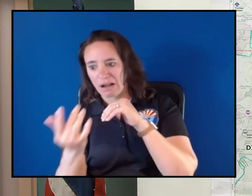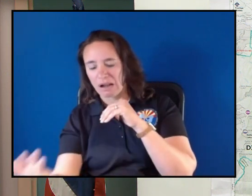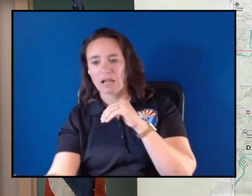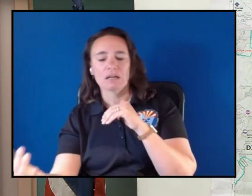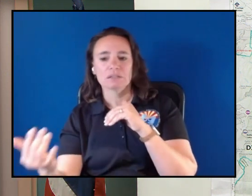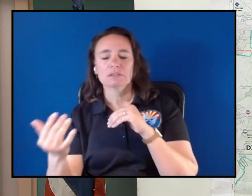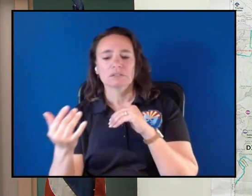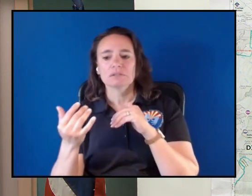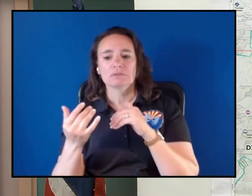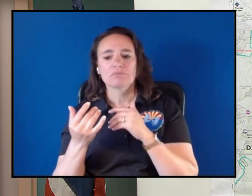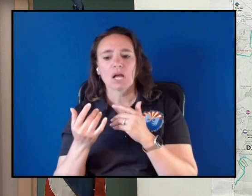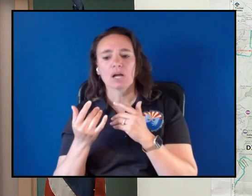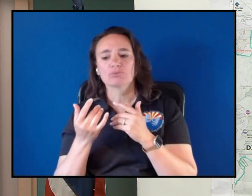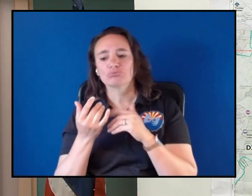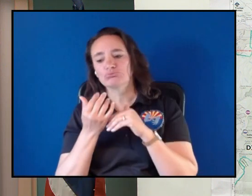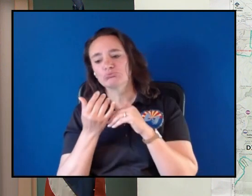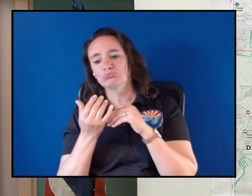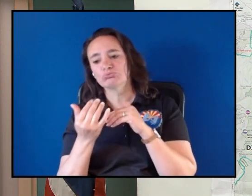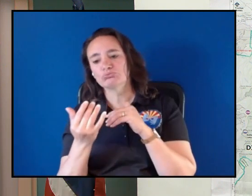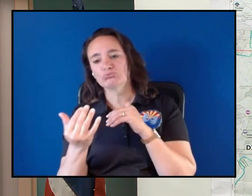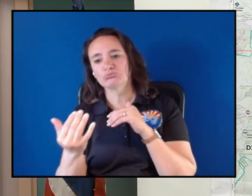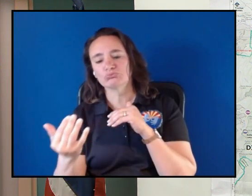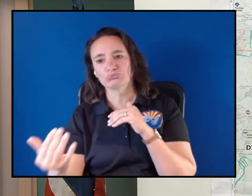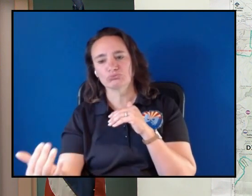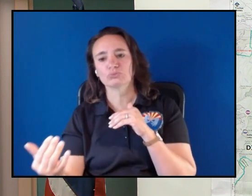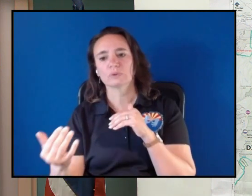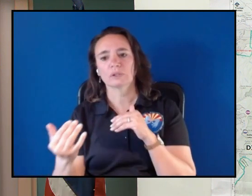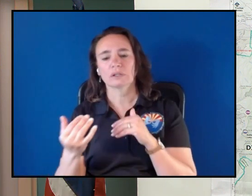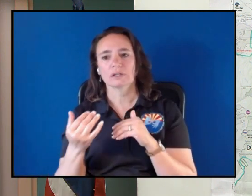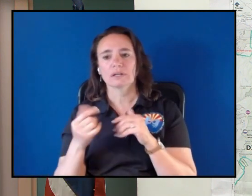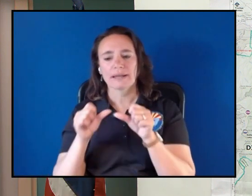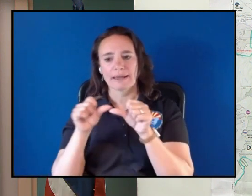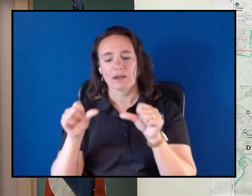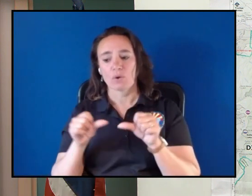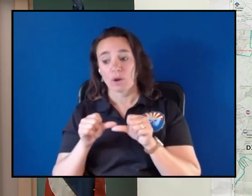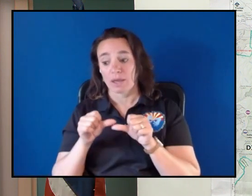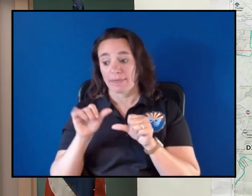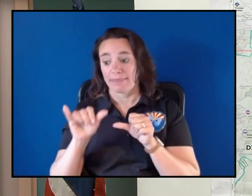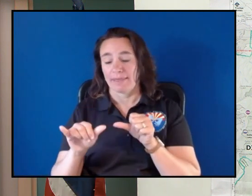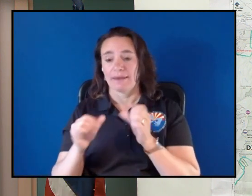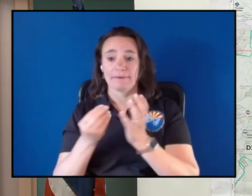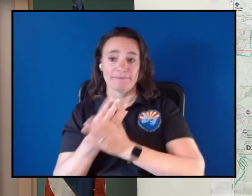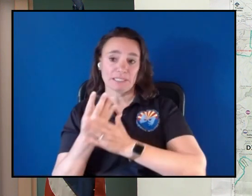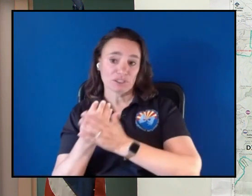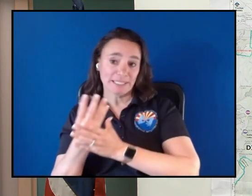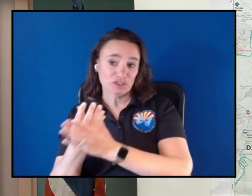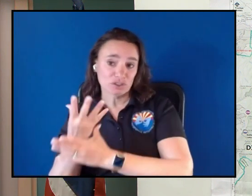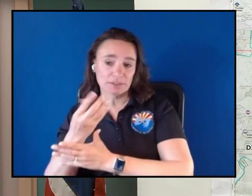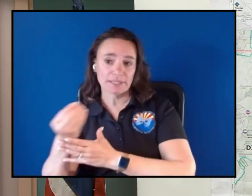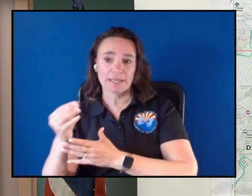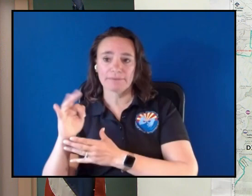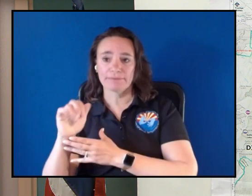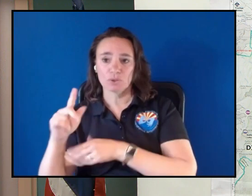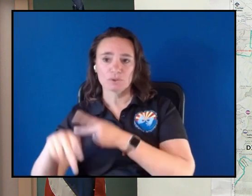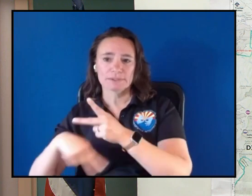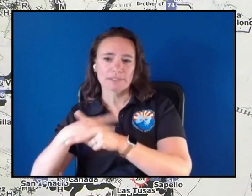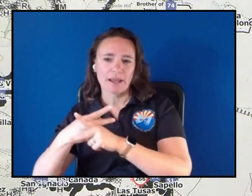area where the vegetation and fuel types have changed a little bit and so it'll make it easier for holding and give us